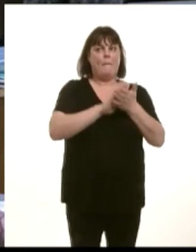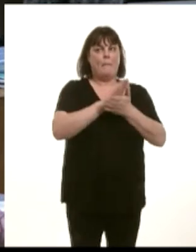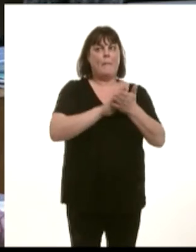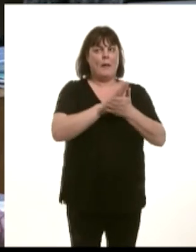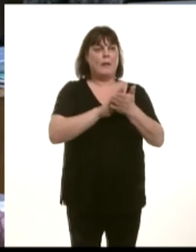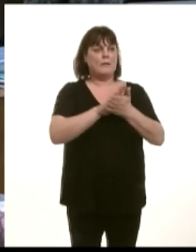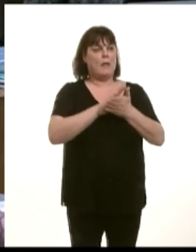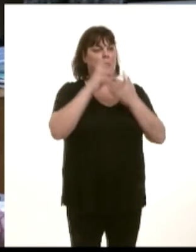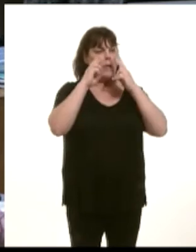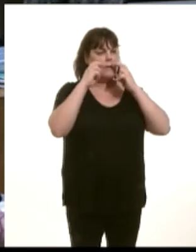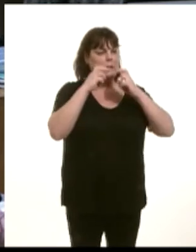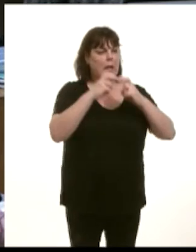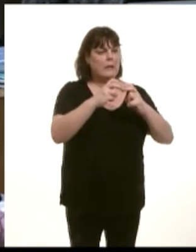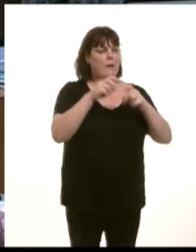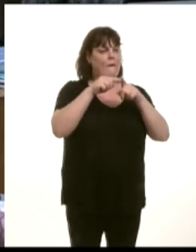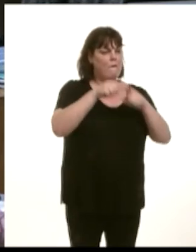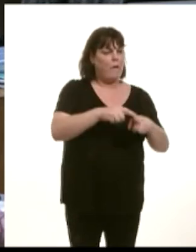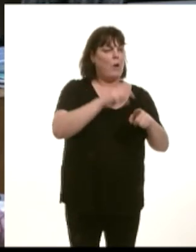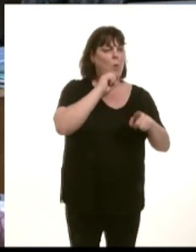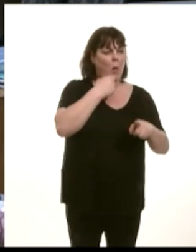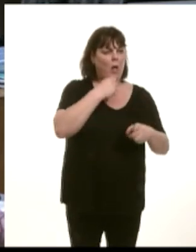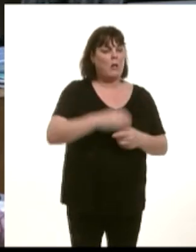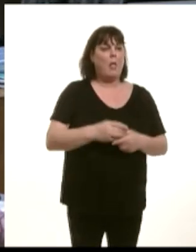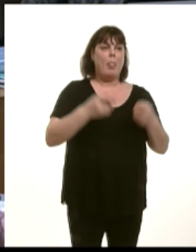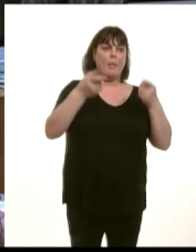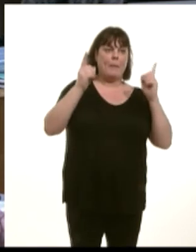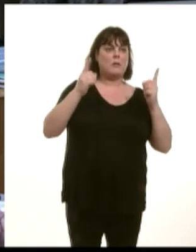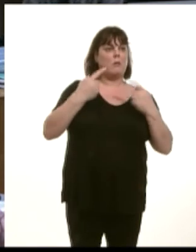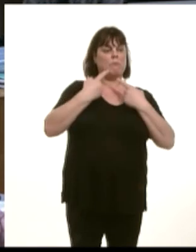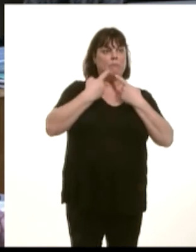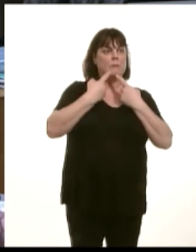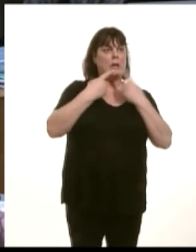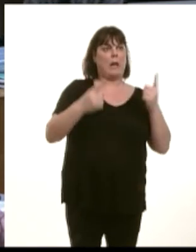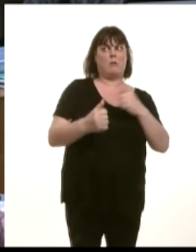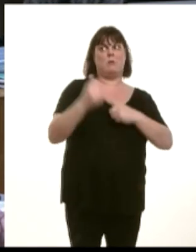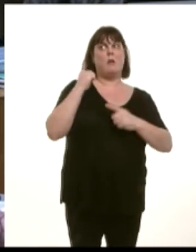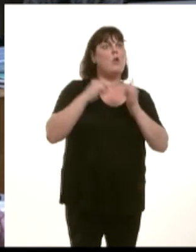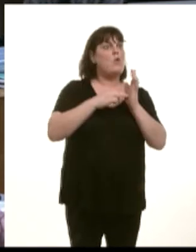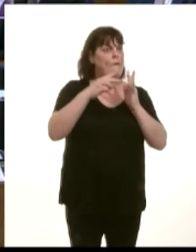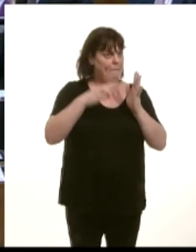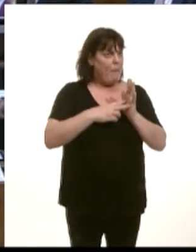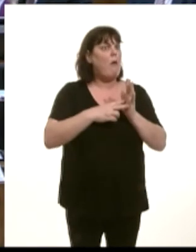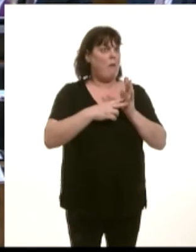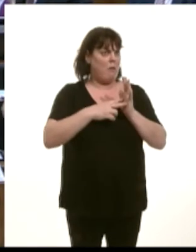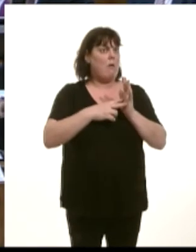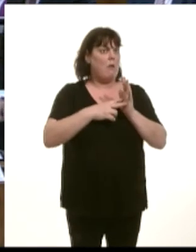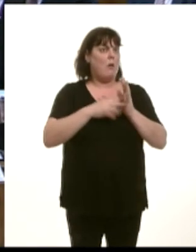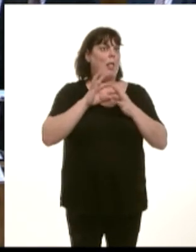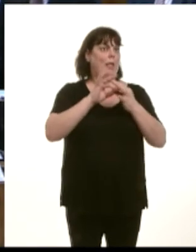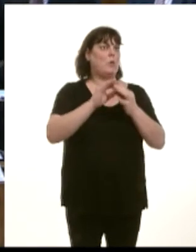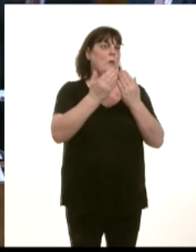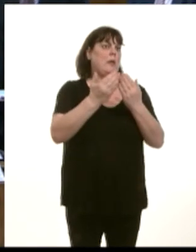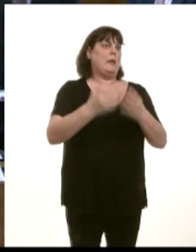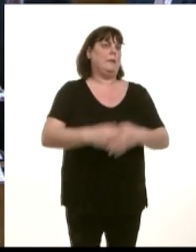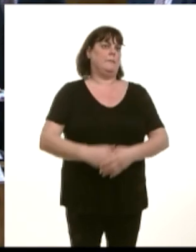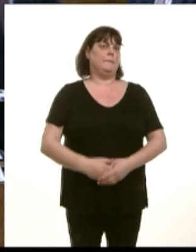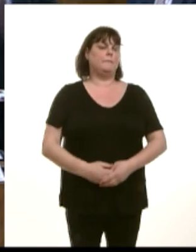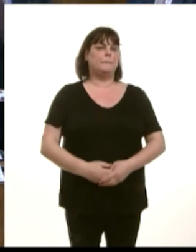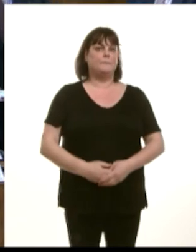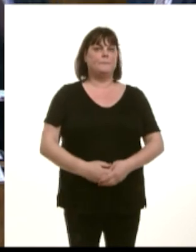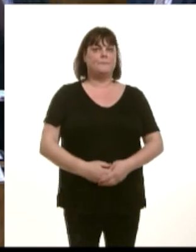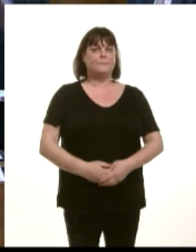Of course, the Minister made that statement at the end of November in response to the